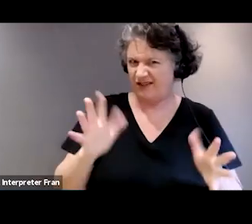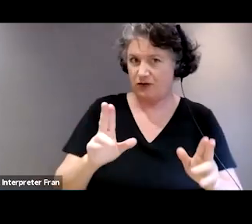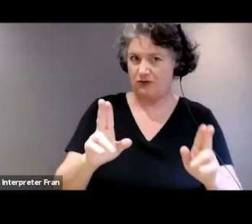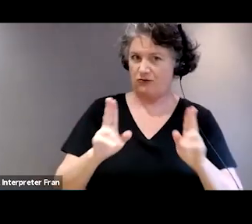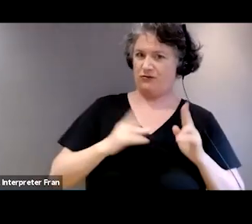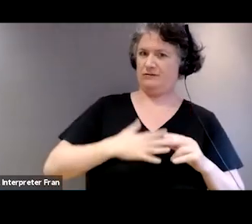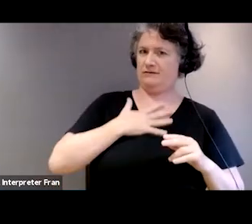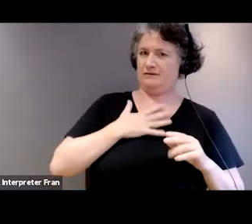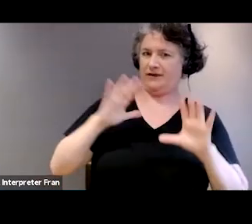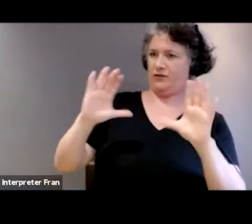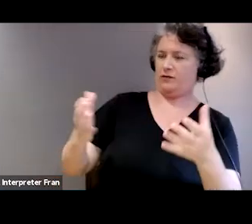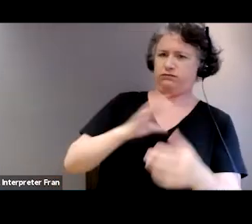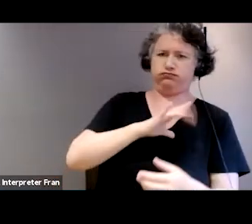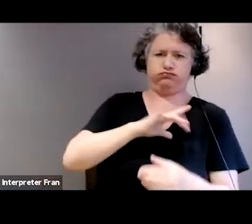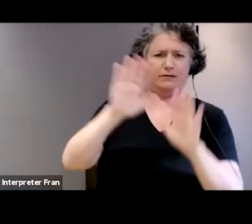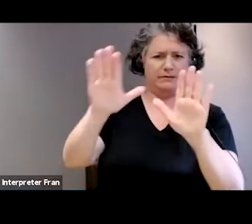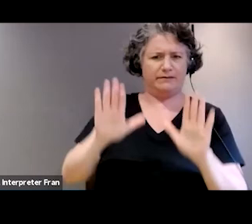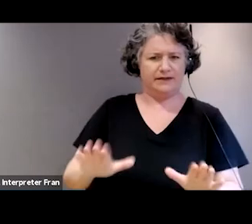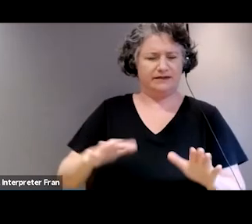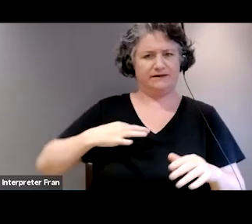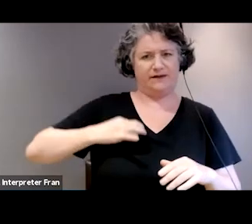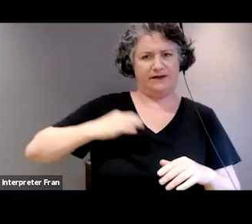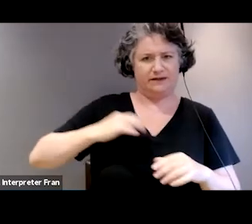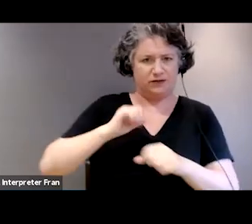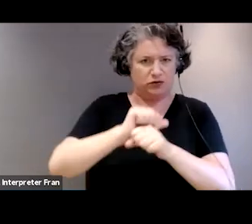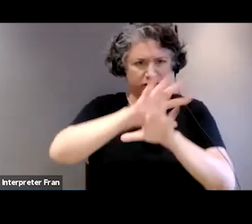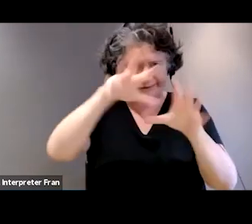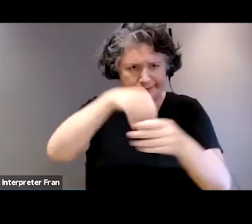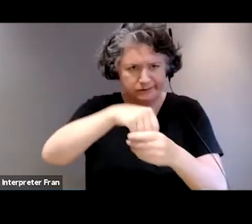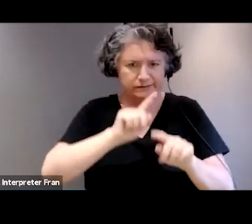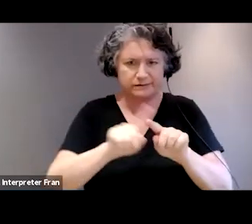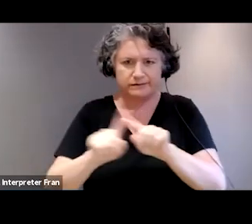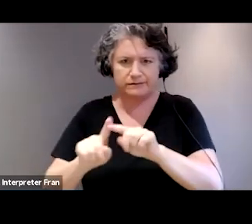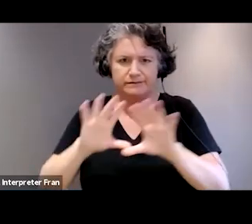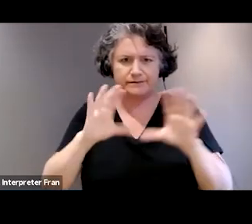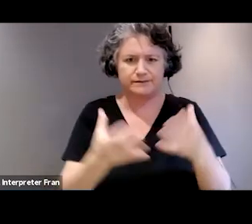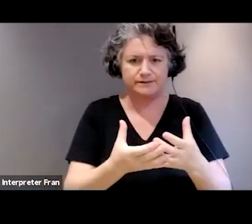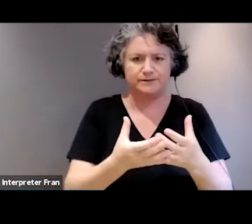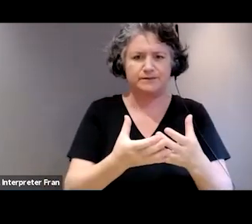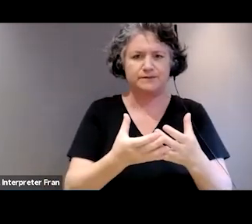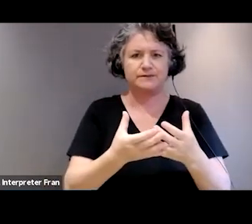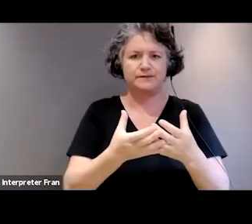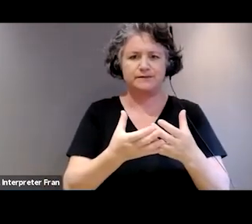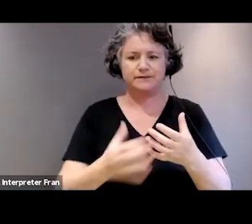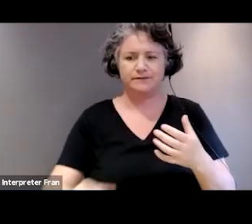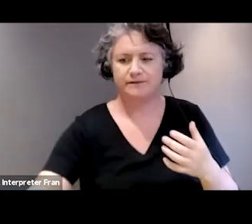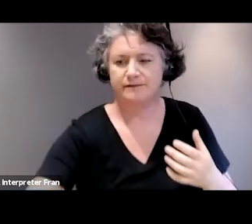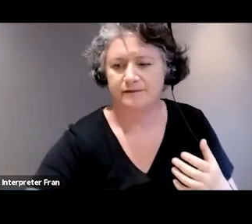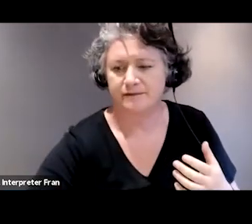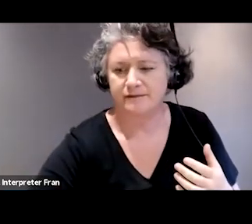through to the actual vaccine interaction and into the spaces pass the interaction around vaccinations that include things